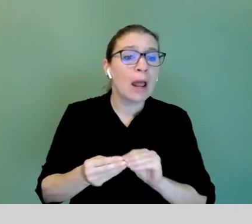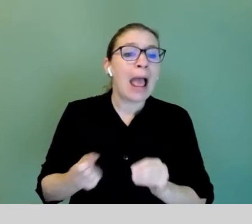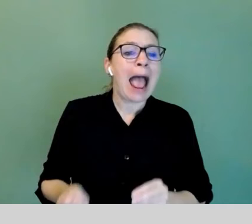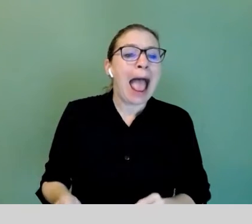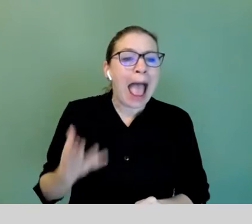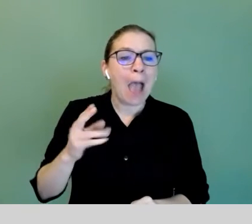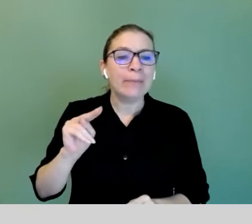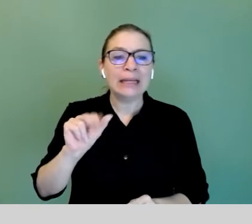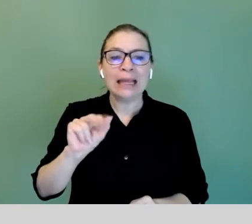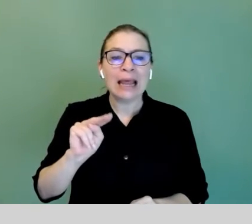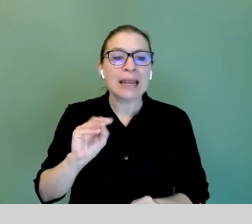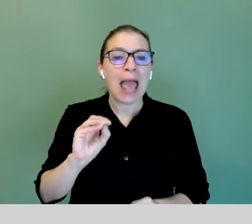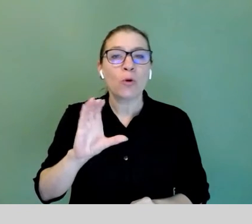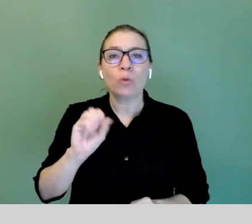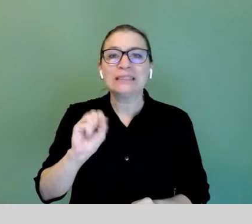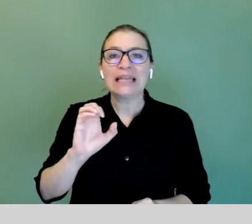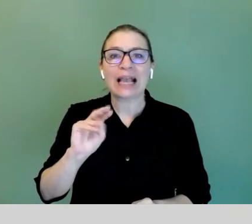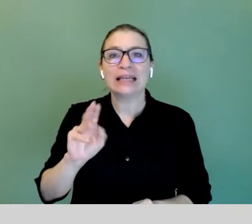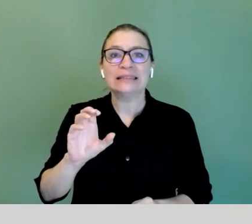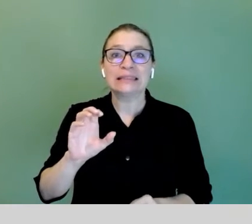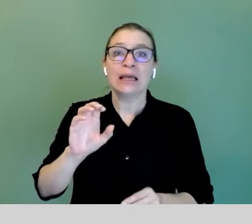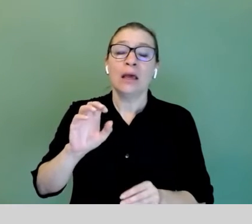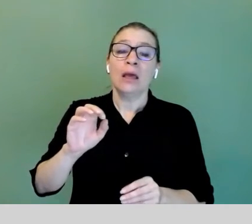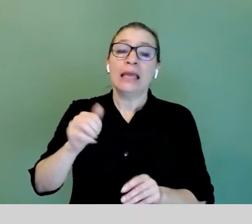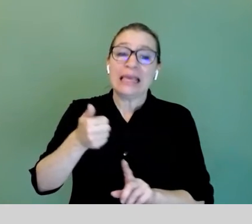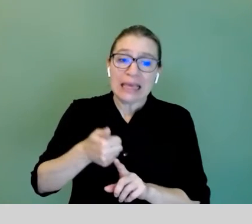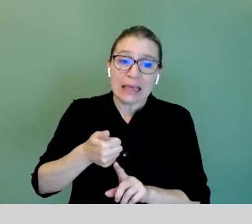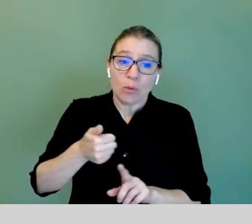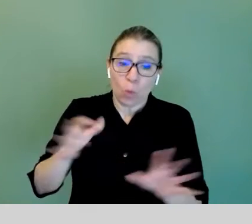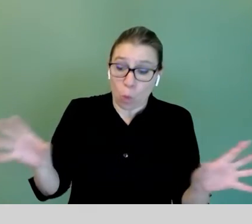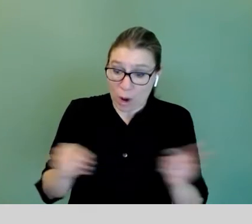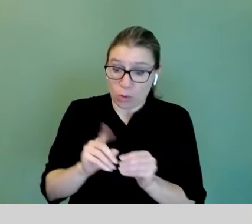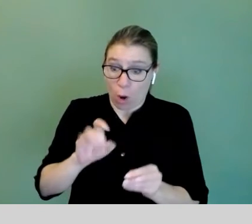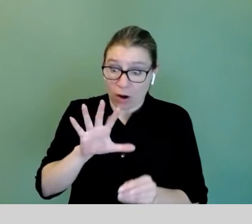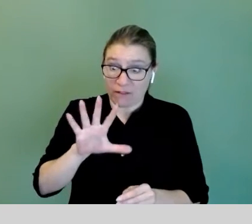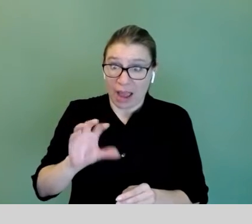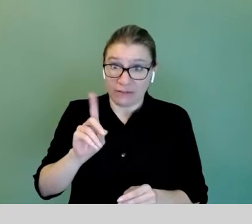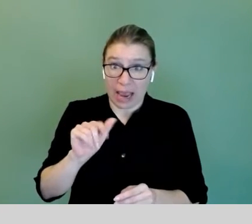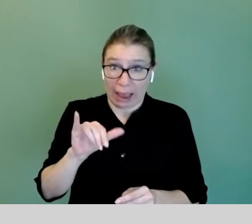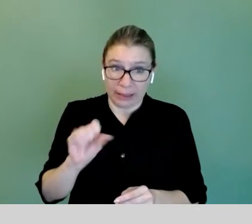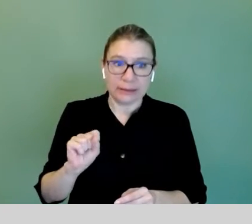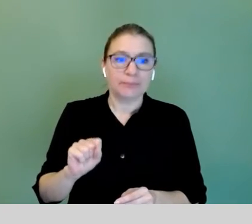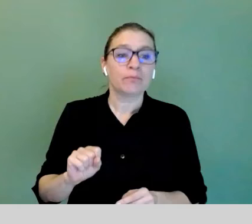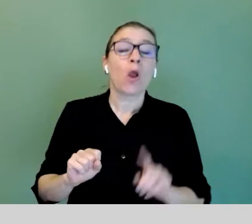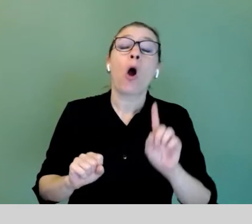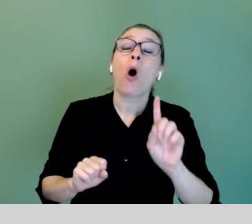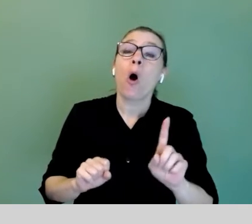this is number of nanoseconds in 105 days. Also, if you count with the floats,